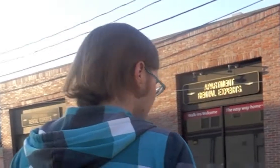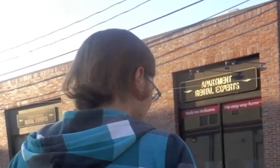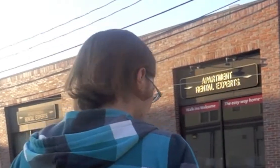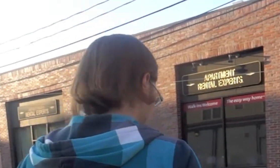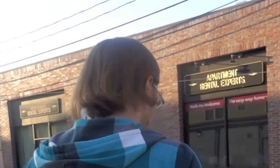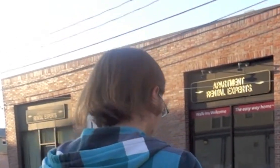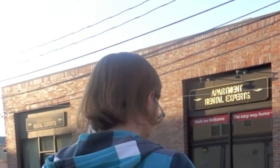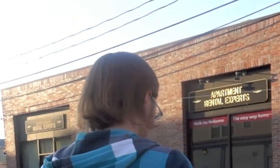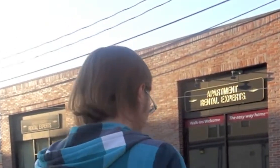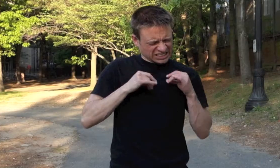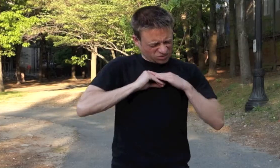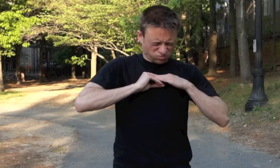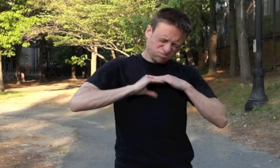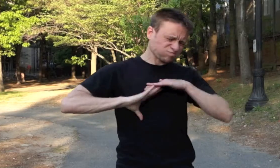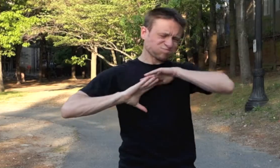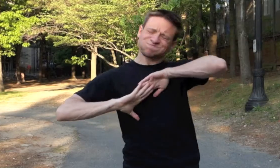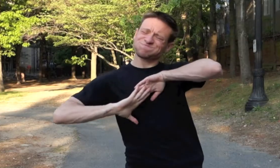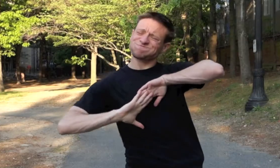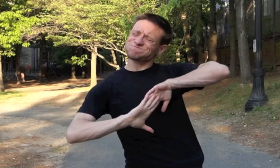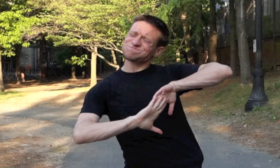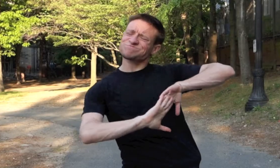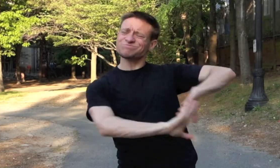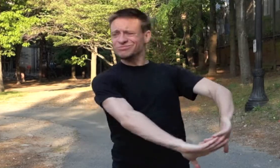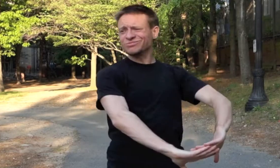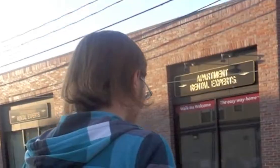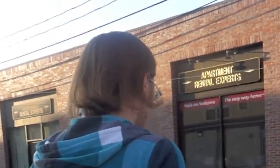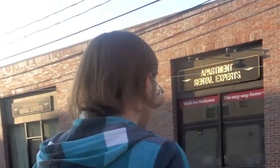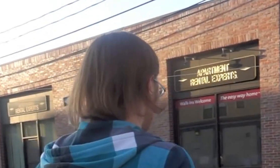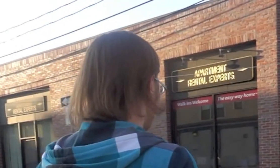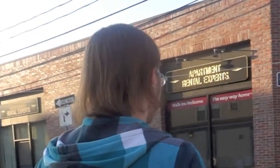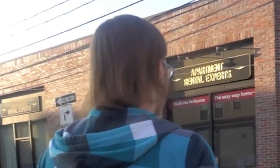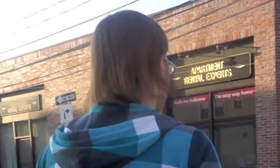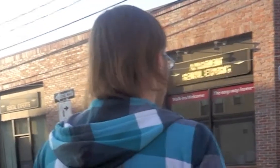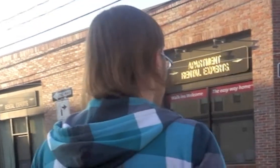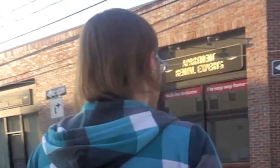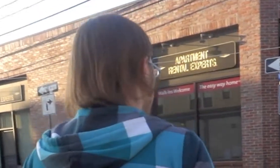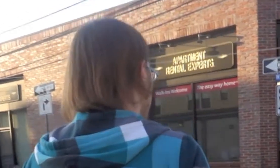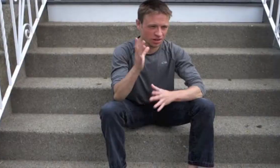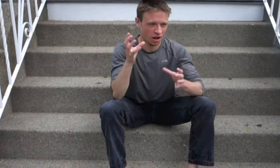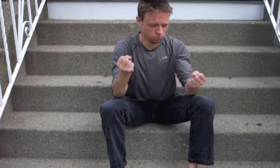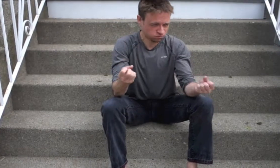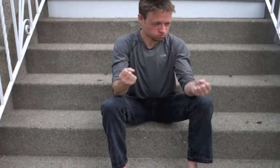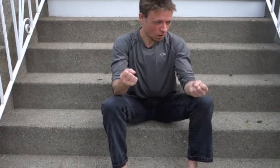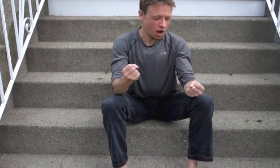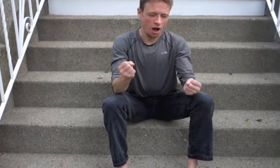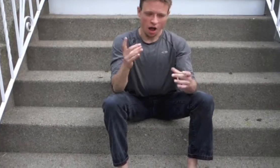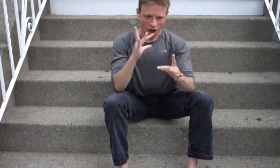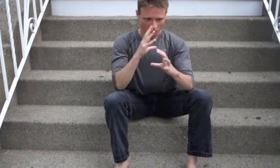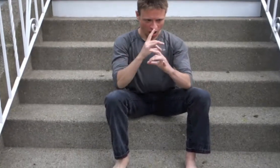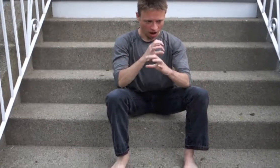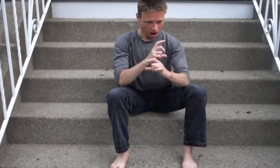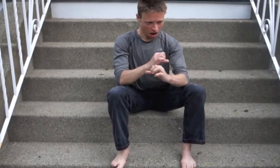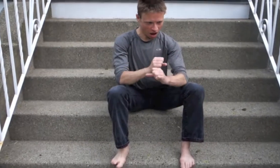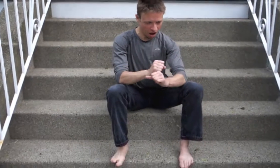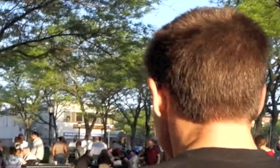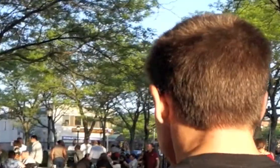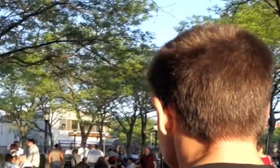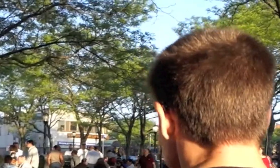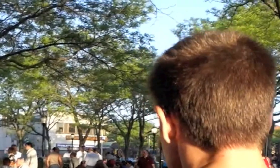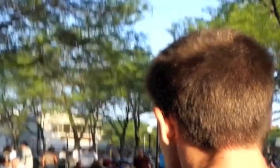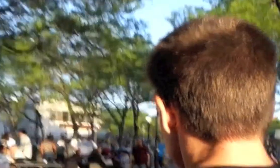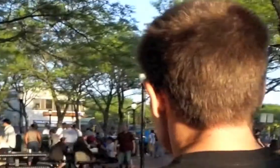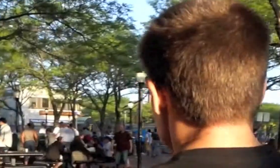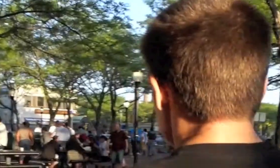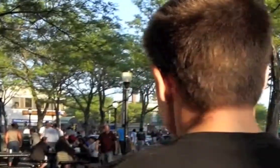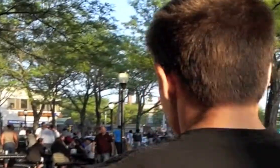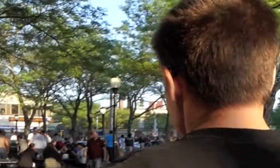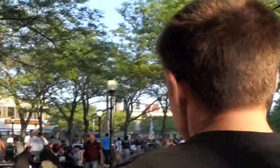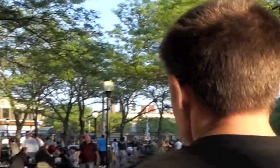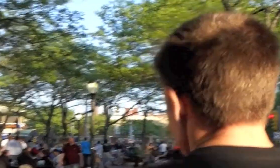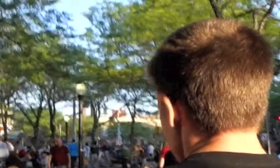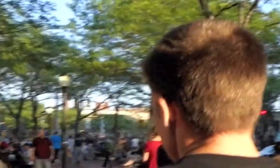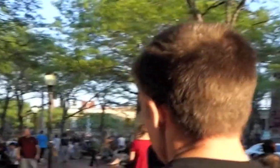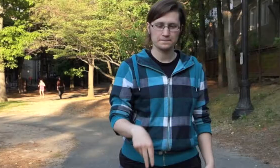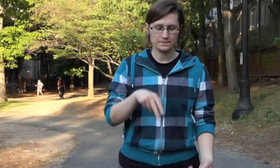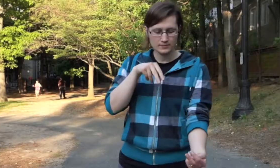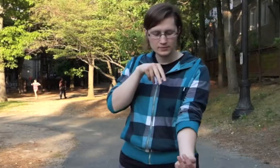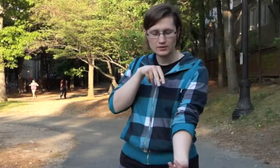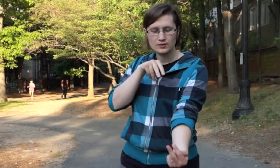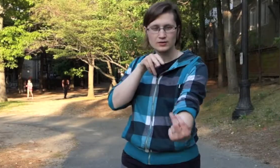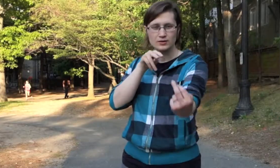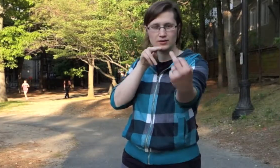I won't fall out of love, I won't fall out of